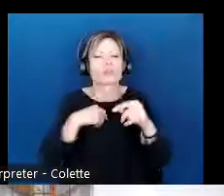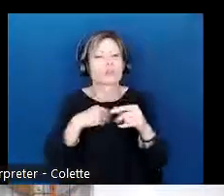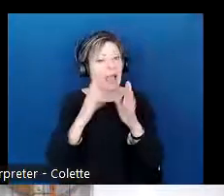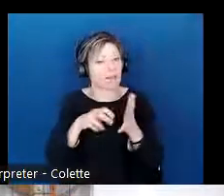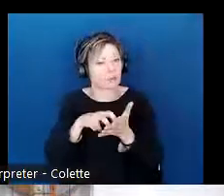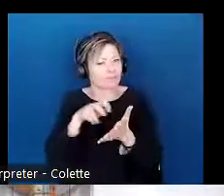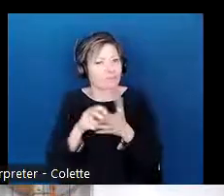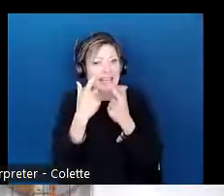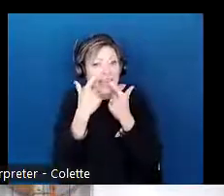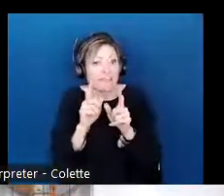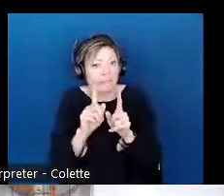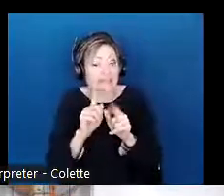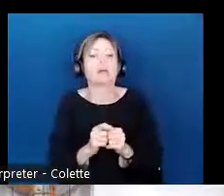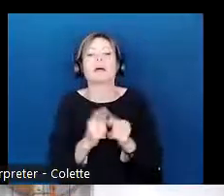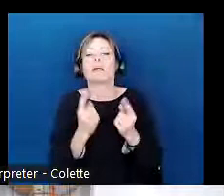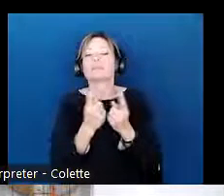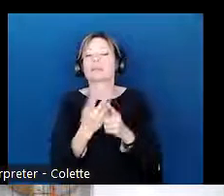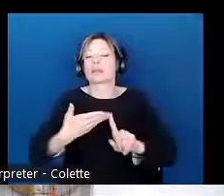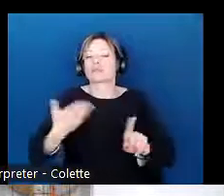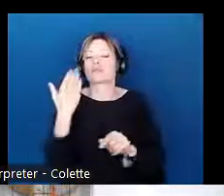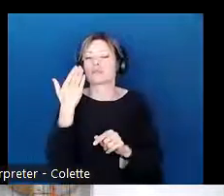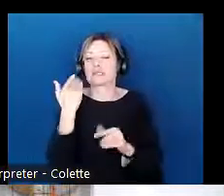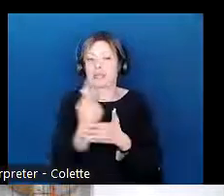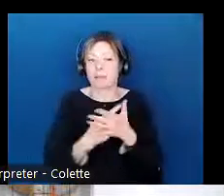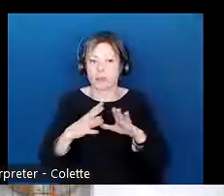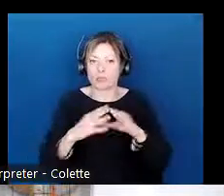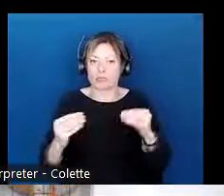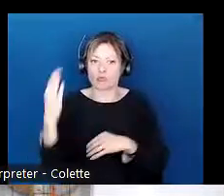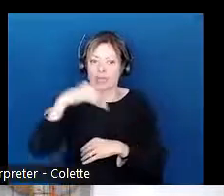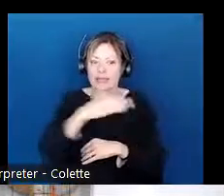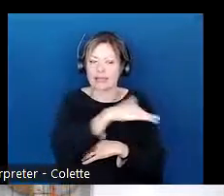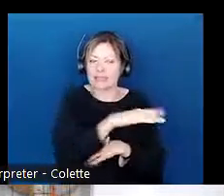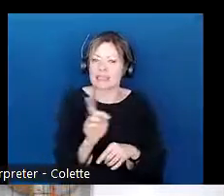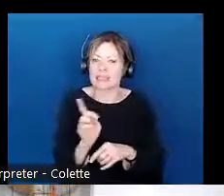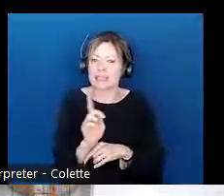noticed about Surrey Hills recently is the um the opening of The Leith Hill Greenway